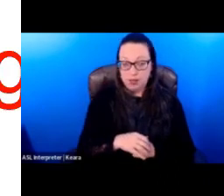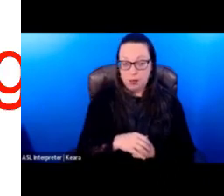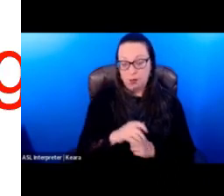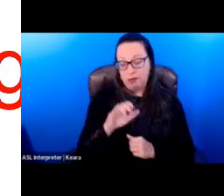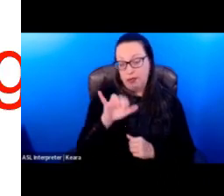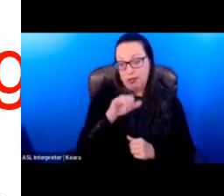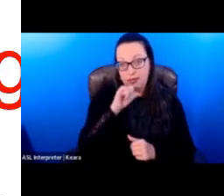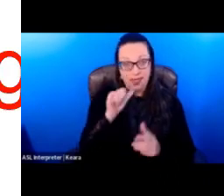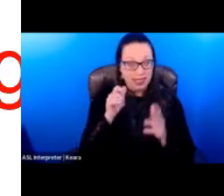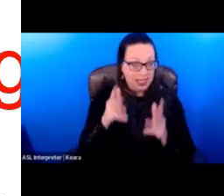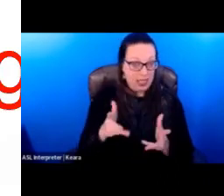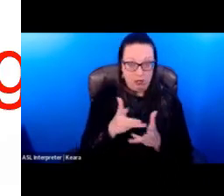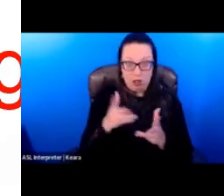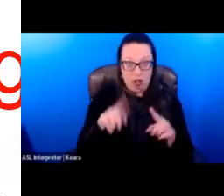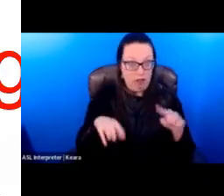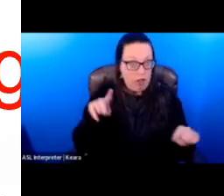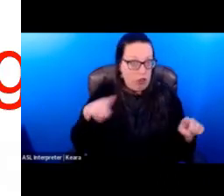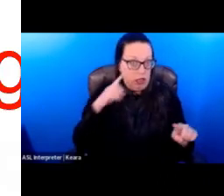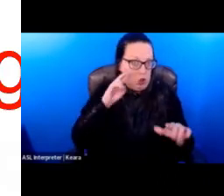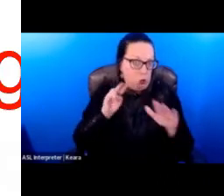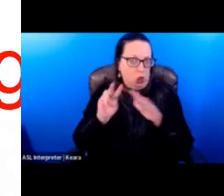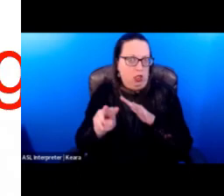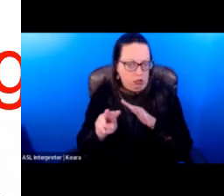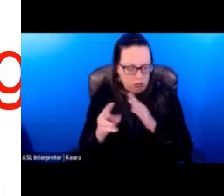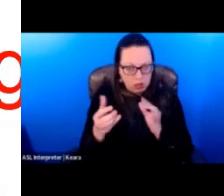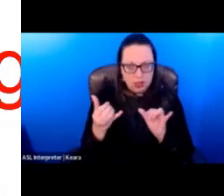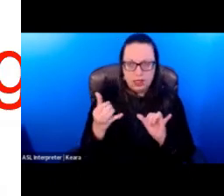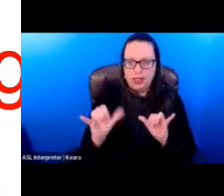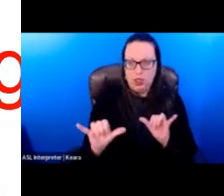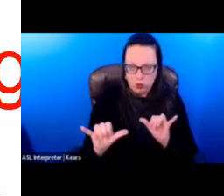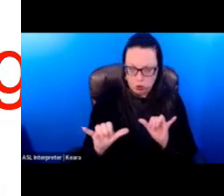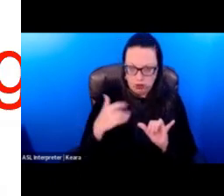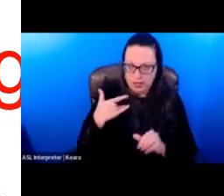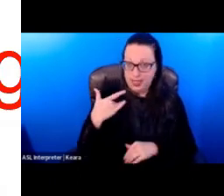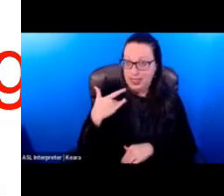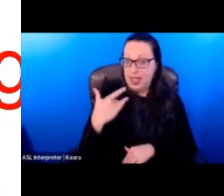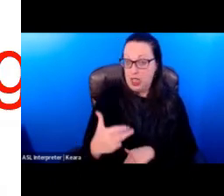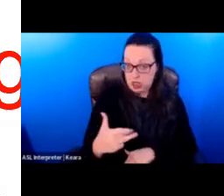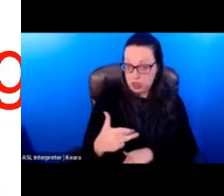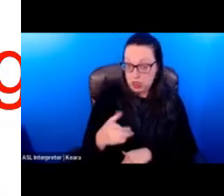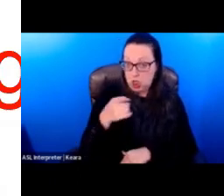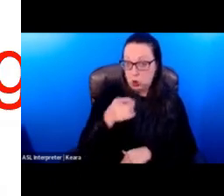variance to be predicted. Still, the odds that you have such a needs are statistically